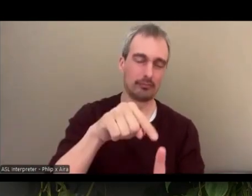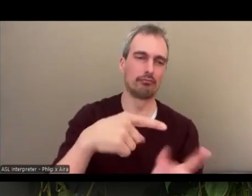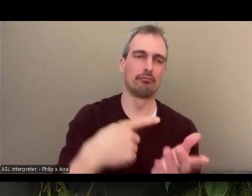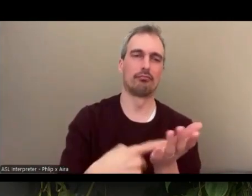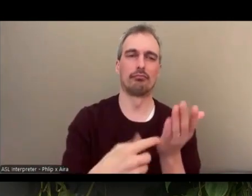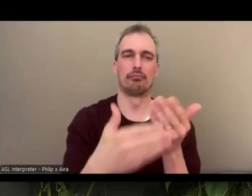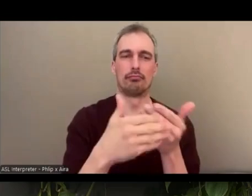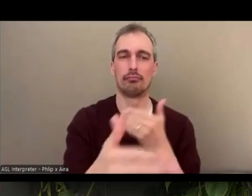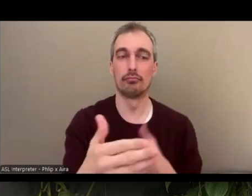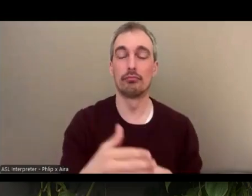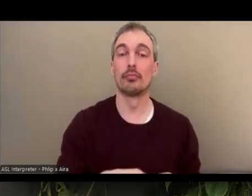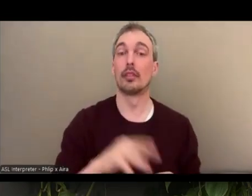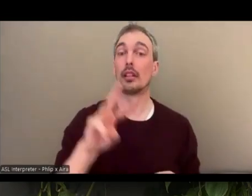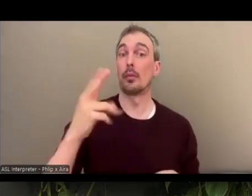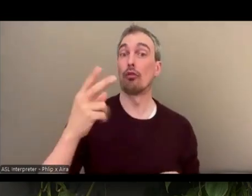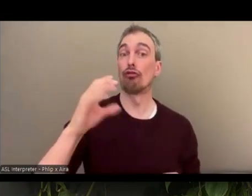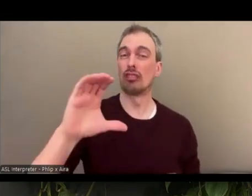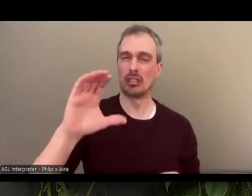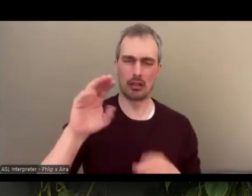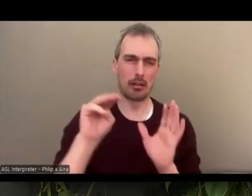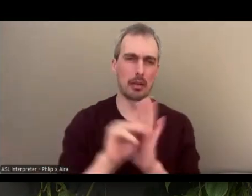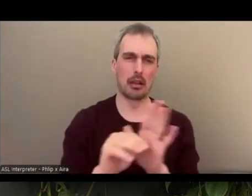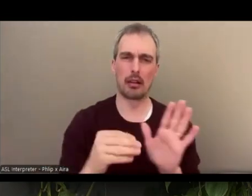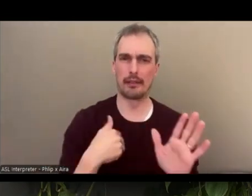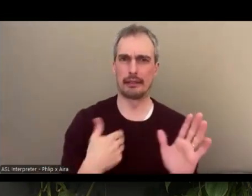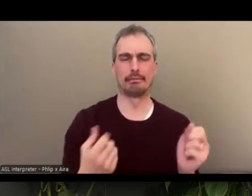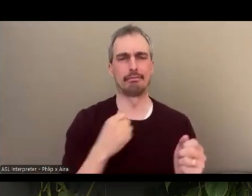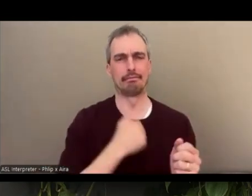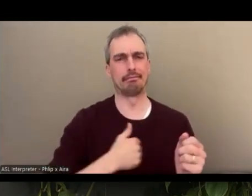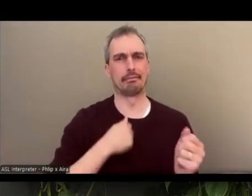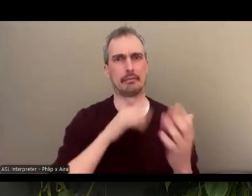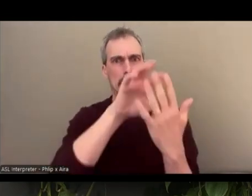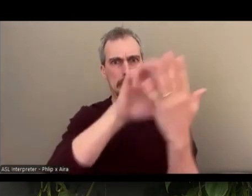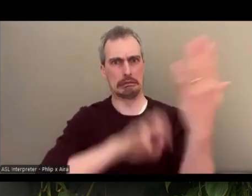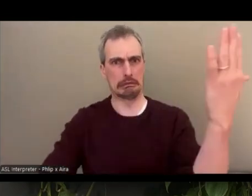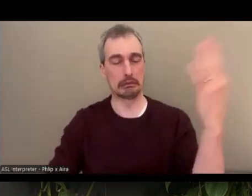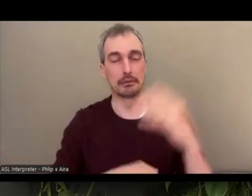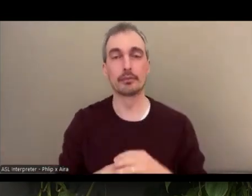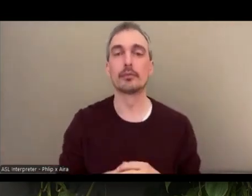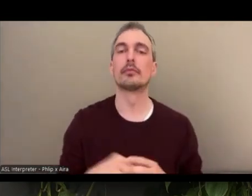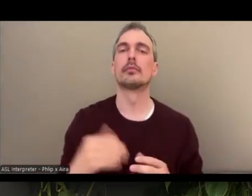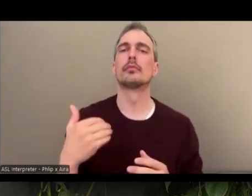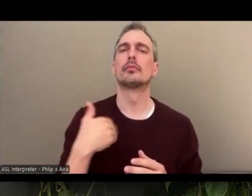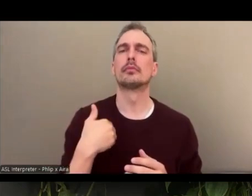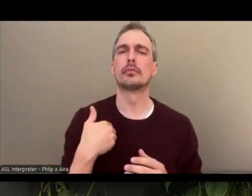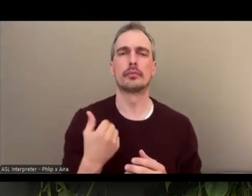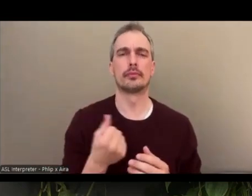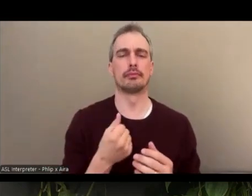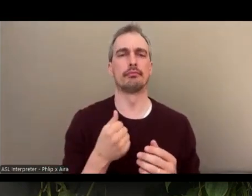the W3C model defines -- this is a lot of text. Sorry about that. The W3C model defines the following stages of maturity.